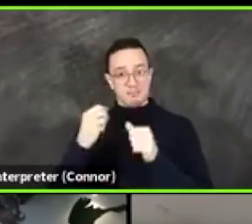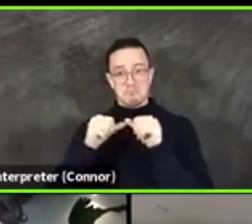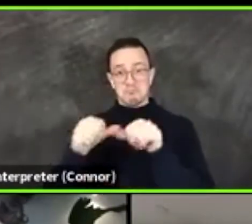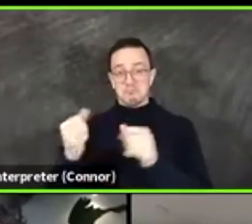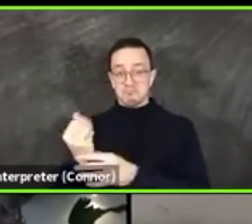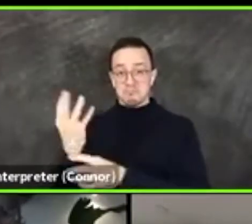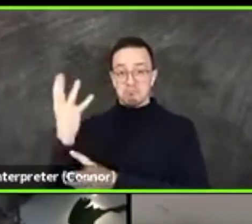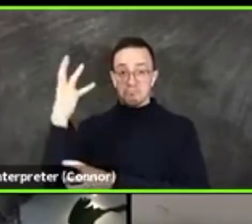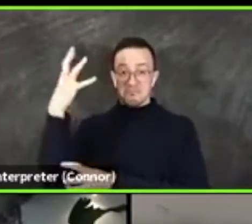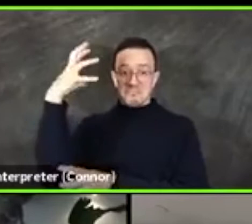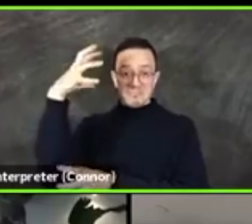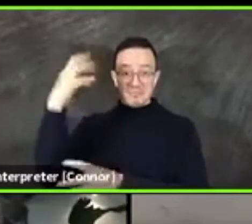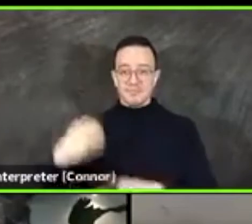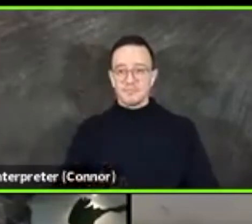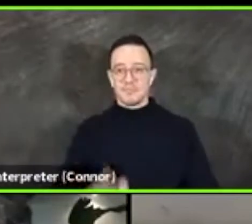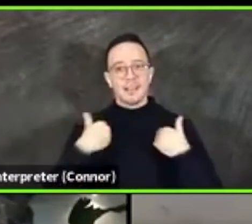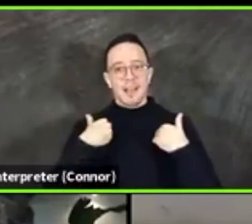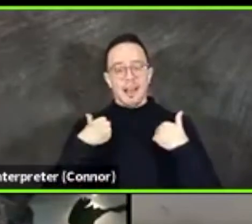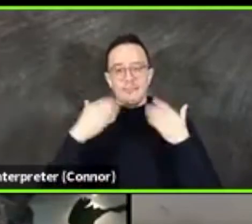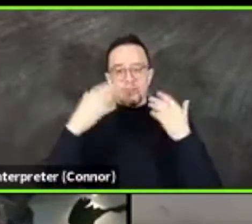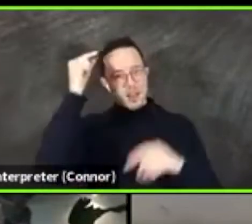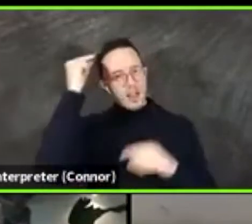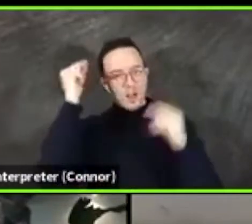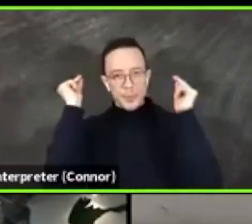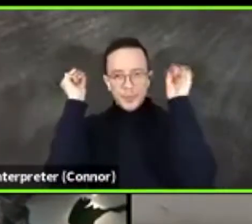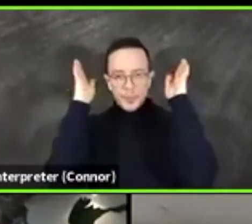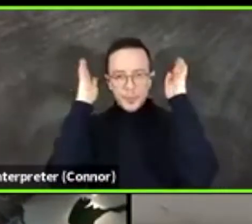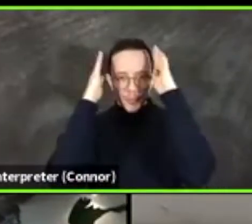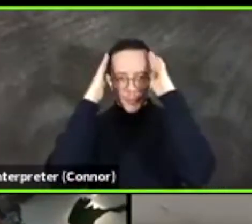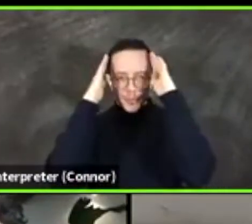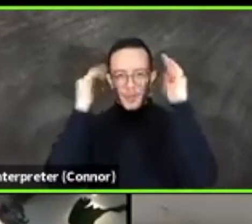I HAVE SHORT, DARK-BROWN HAIR, FAIR-SKINNED.